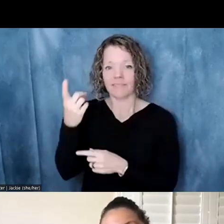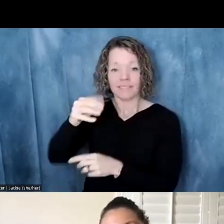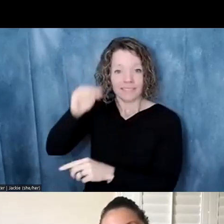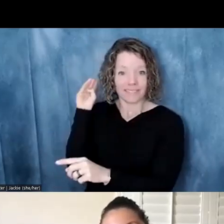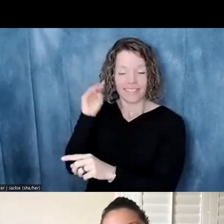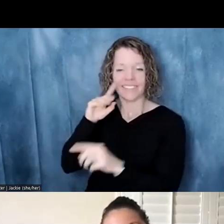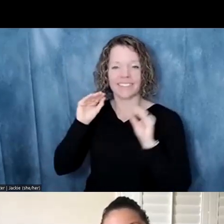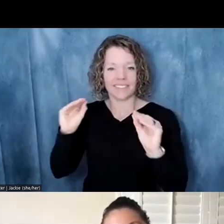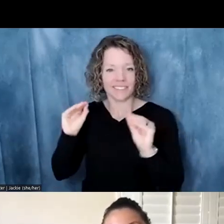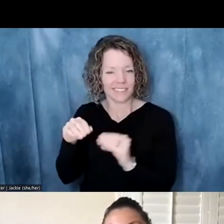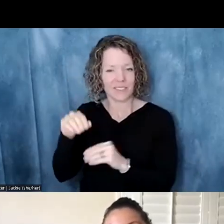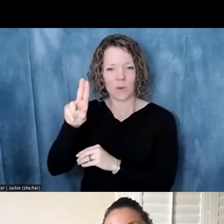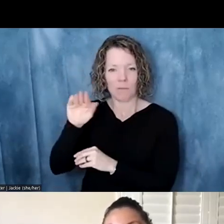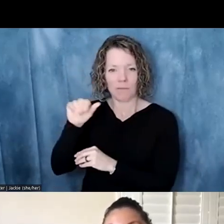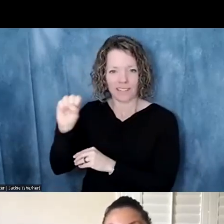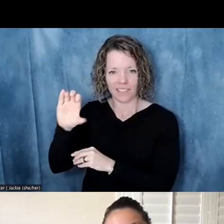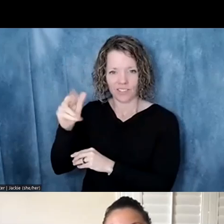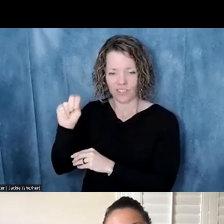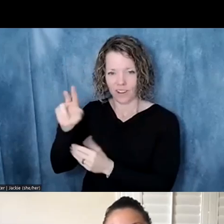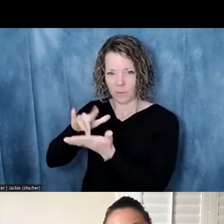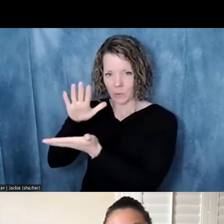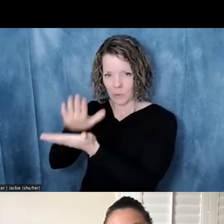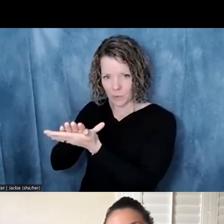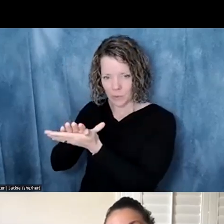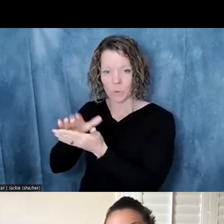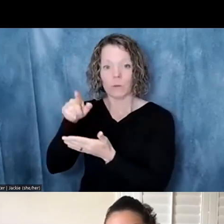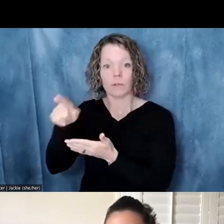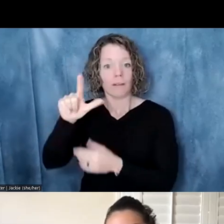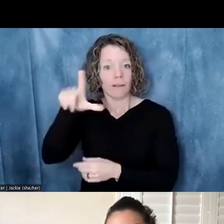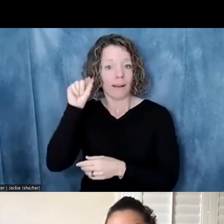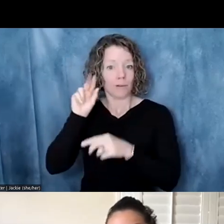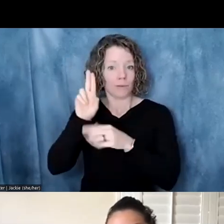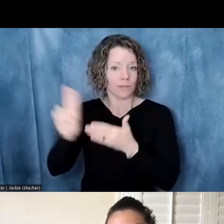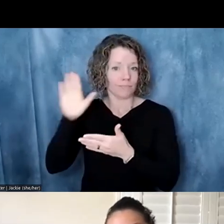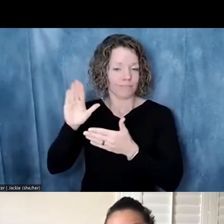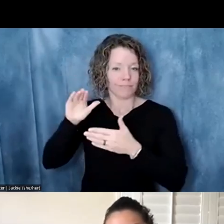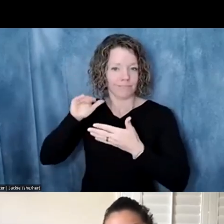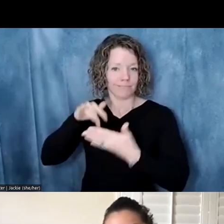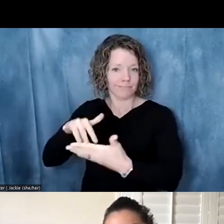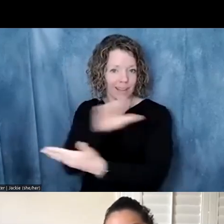a Gallaudet University trained psychologist and clinical researcher who strives to provide